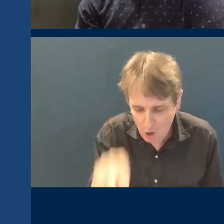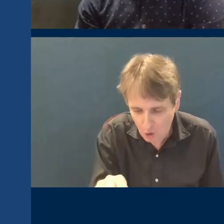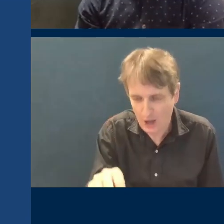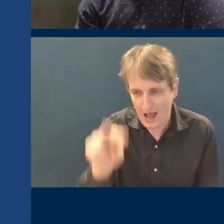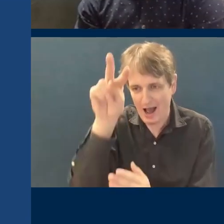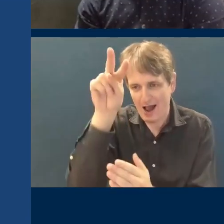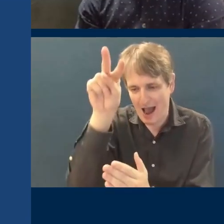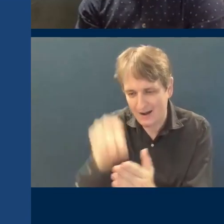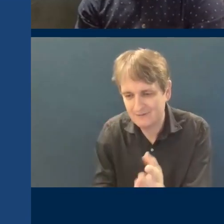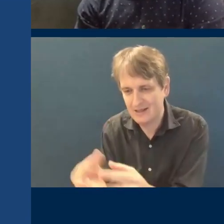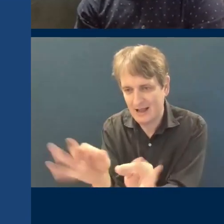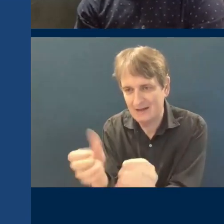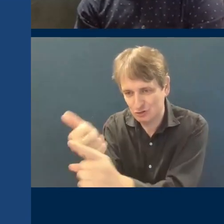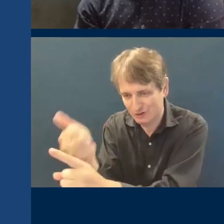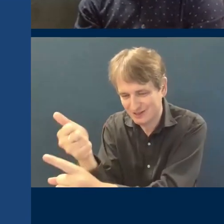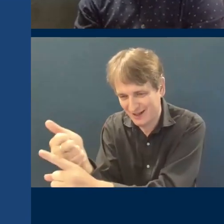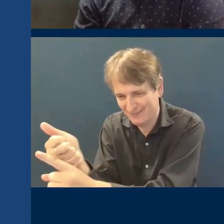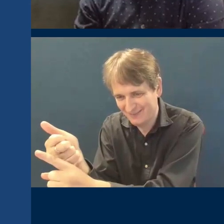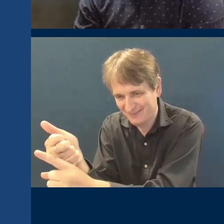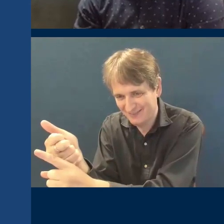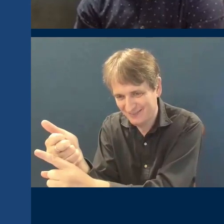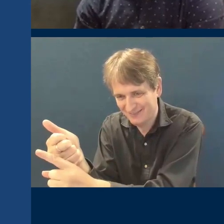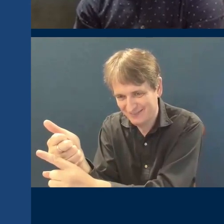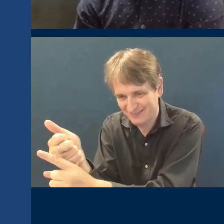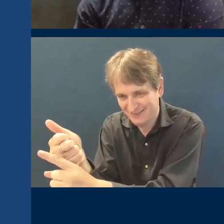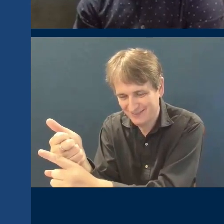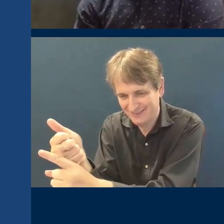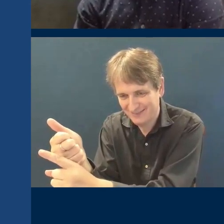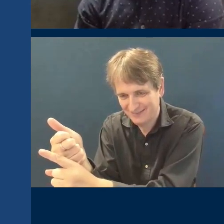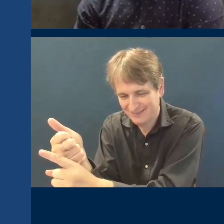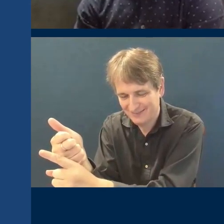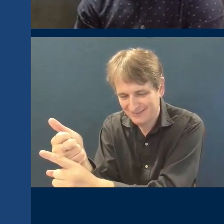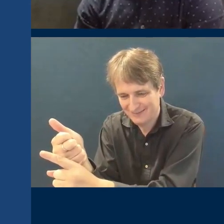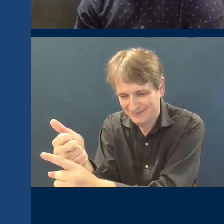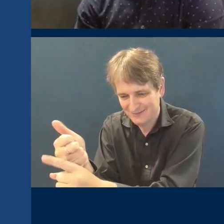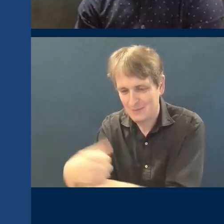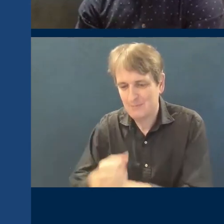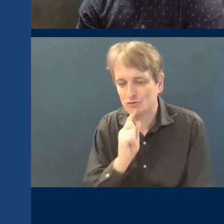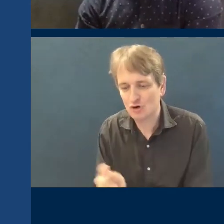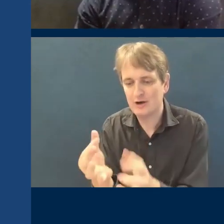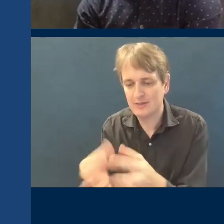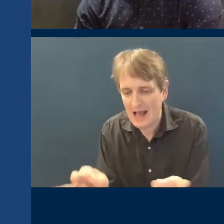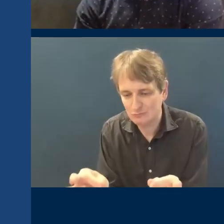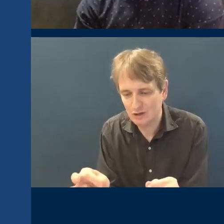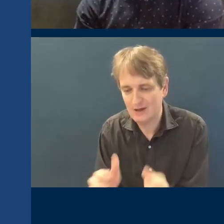You need to have eyes on the device and look at what the captions... look at the captions that are being produced.